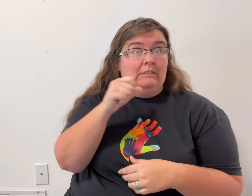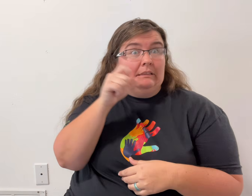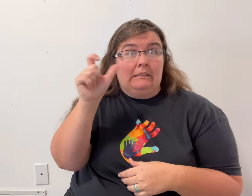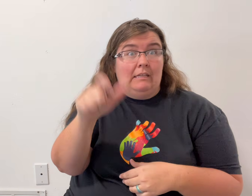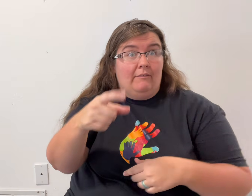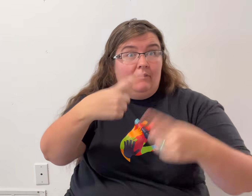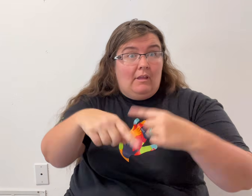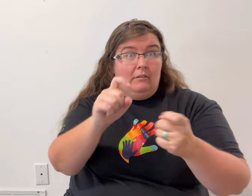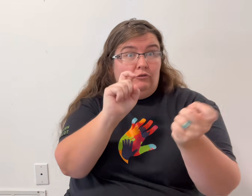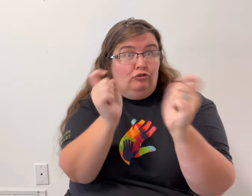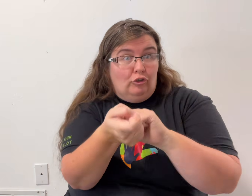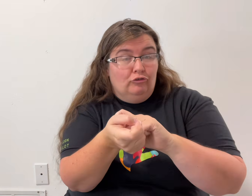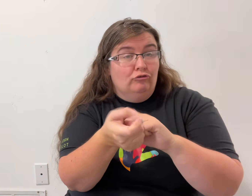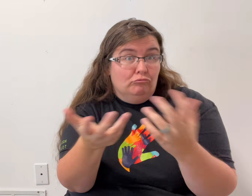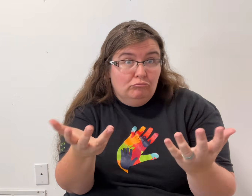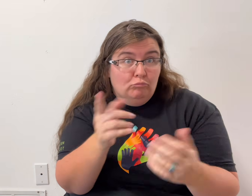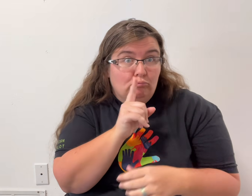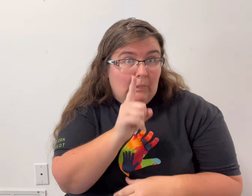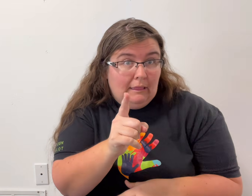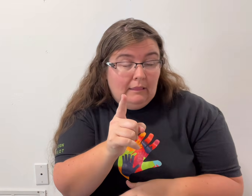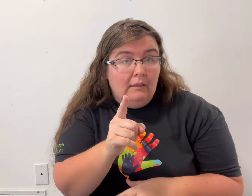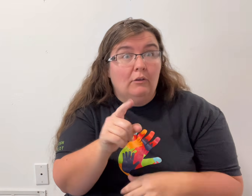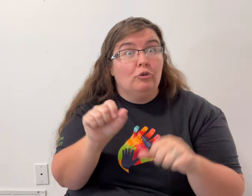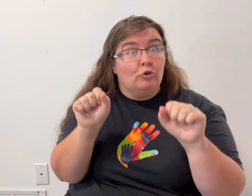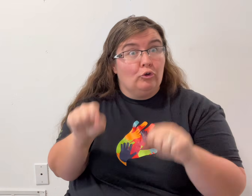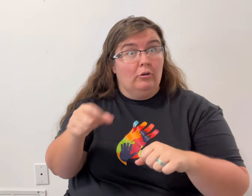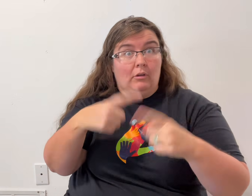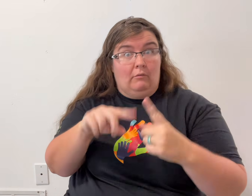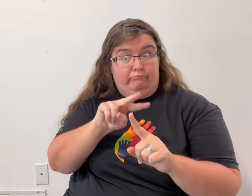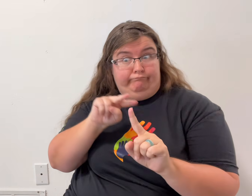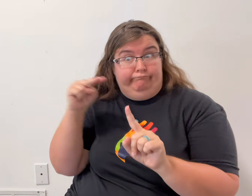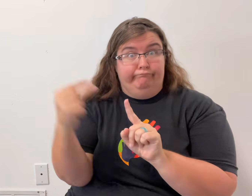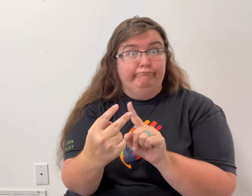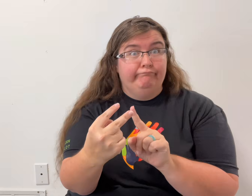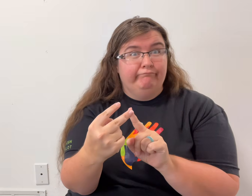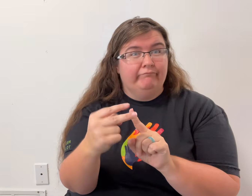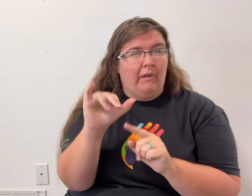She actually didn't need to sign CHANGE really, she could have just signed this PERSPECTIVE-SHIFT